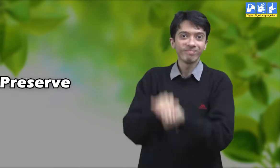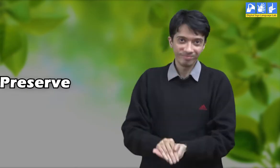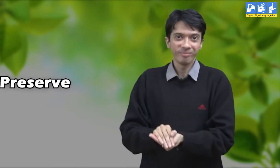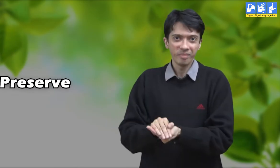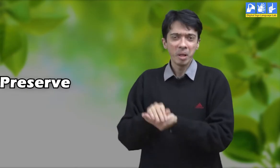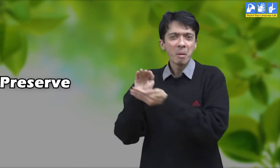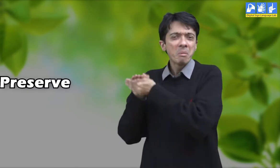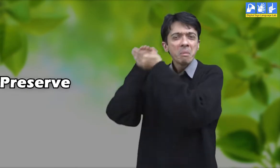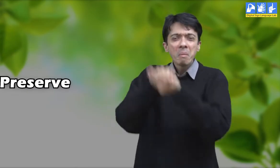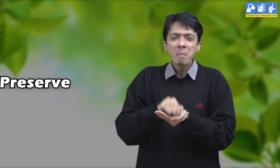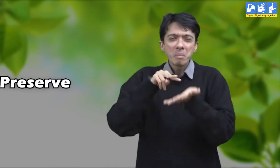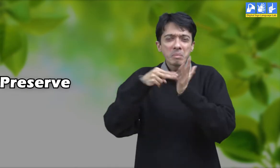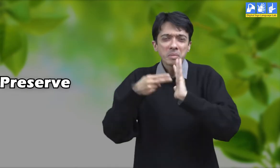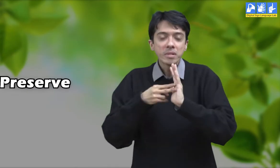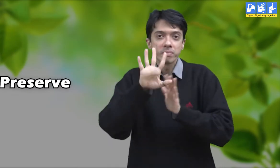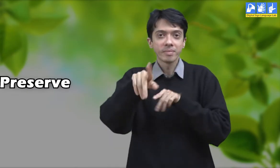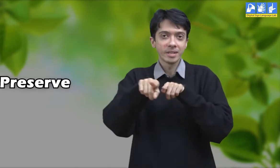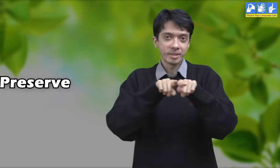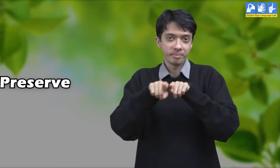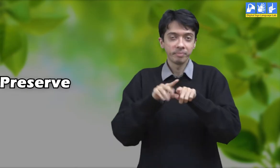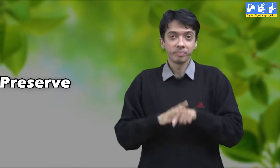Preserve- What does it mean?